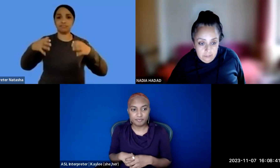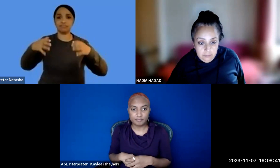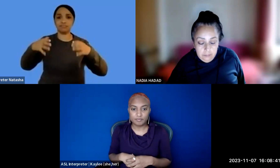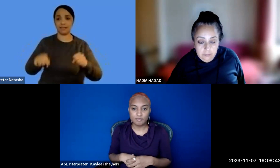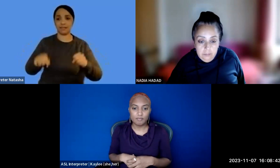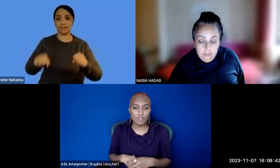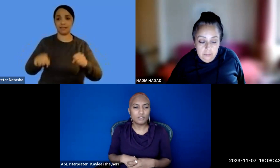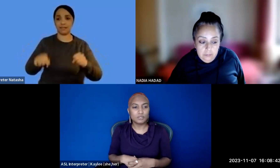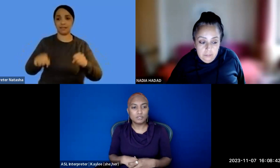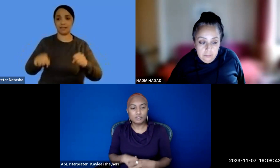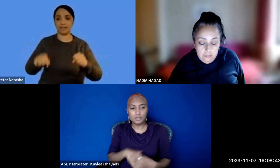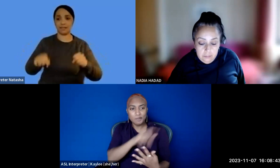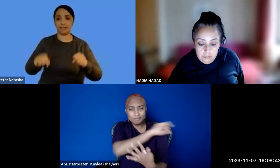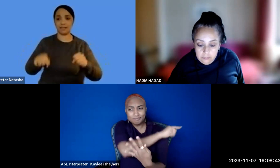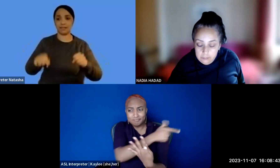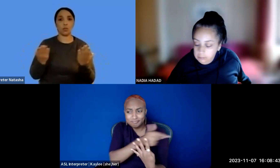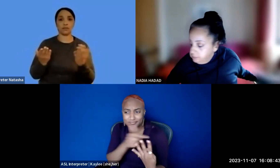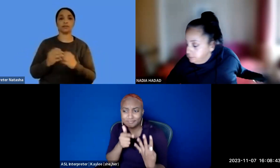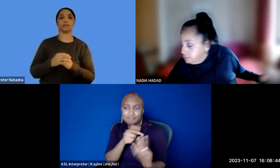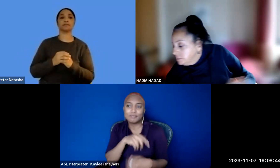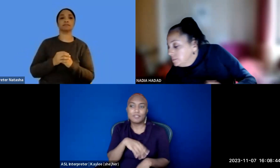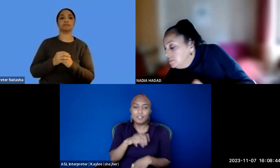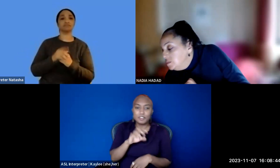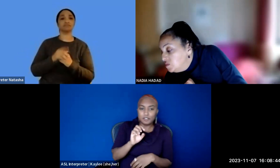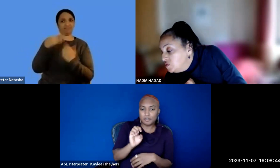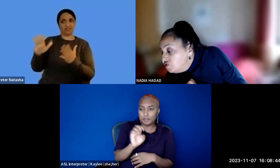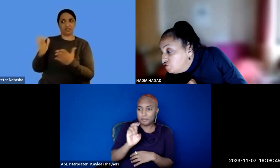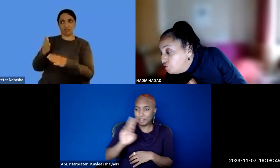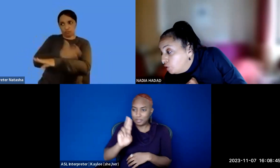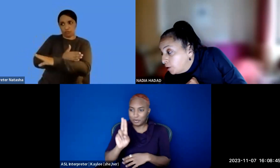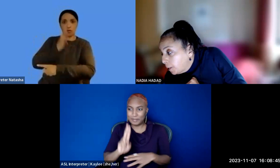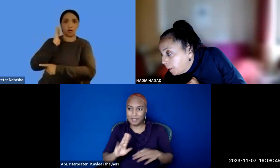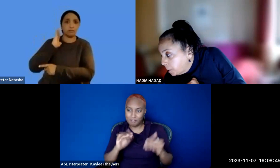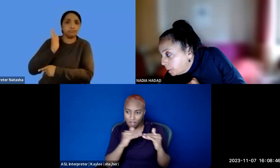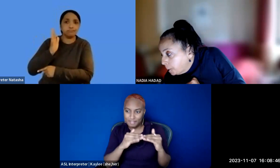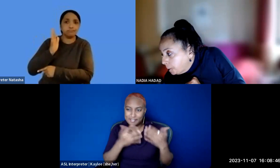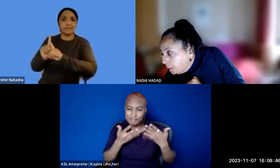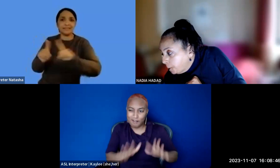from European institutions earlier that the EU ratified the CRPD